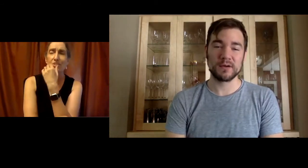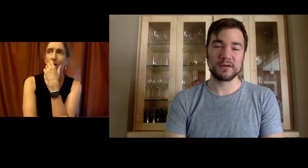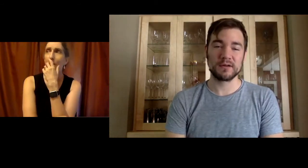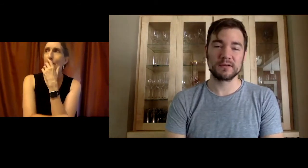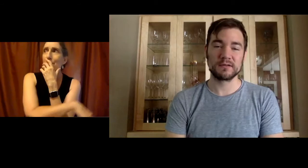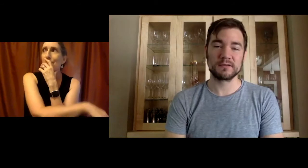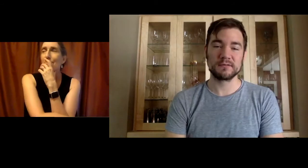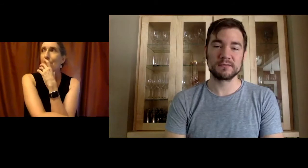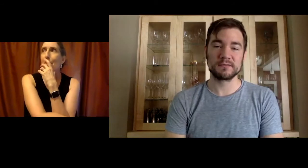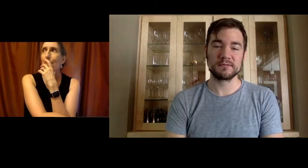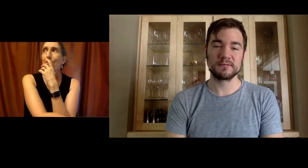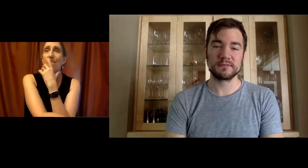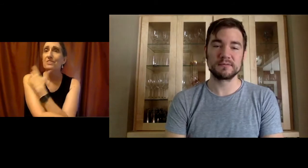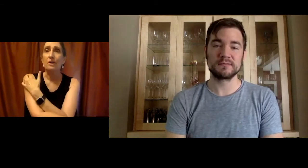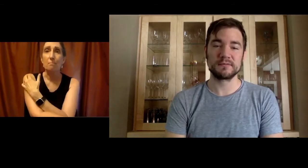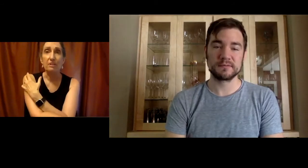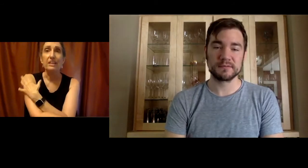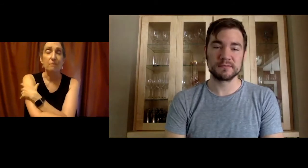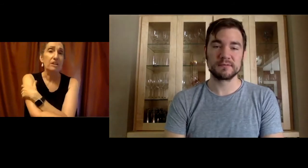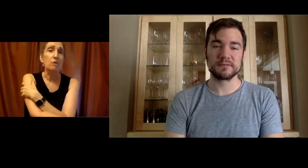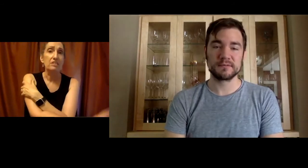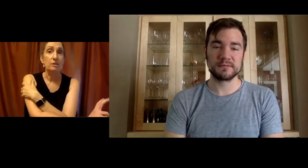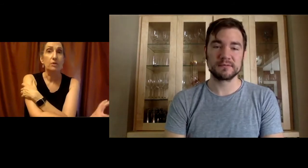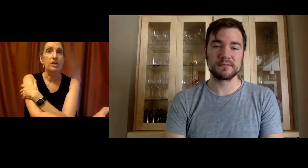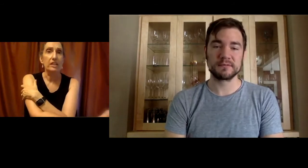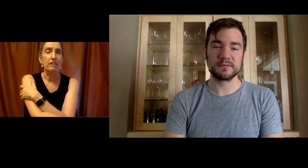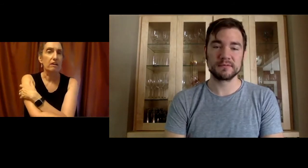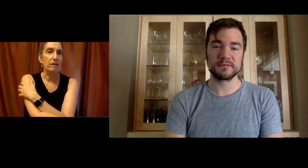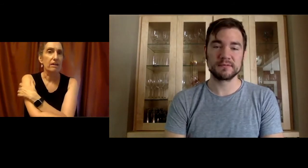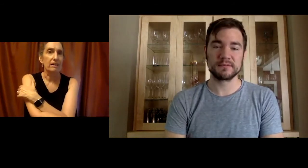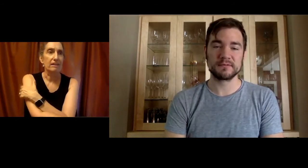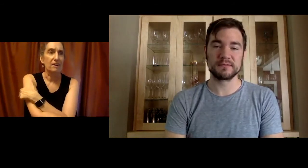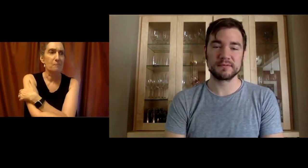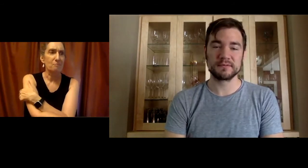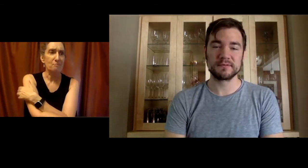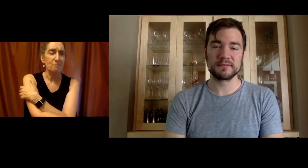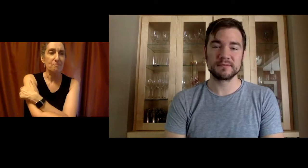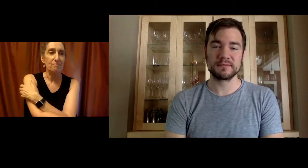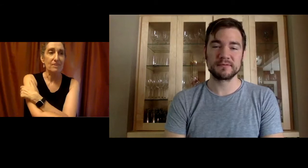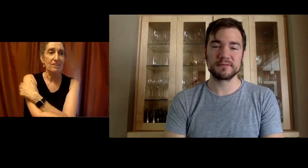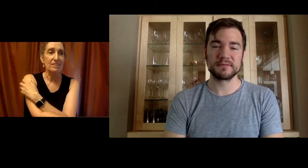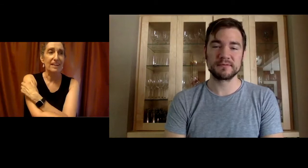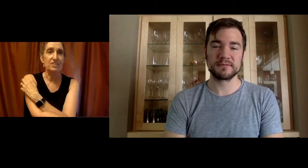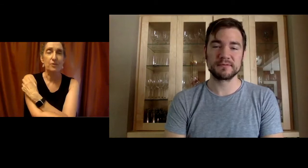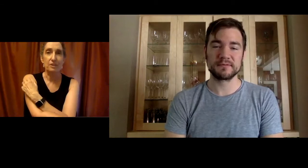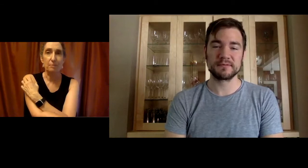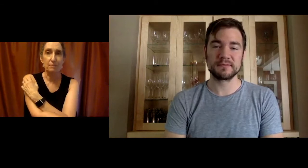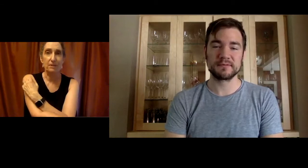So it was a complete, it really was community theater. And I just don't think people,